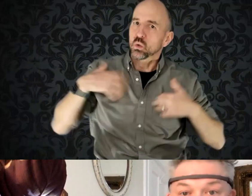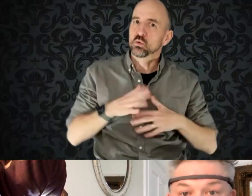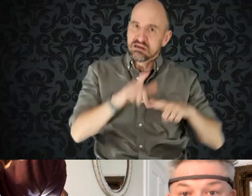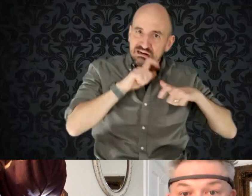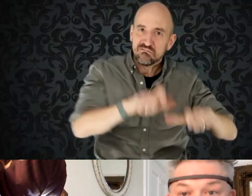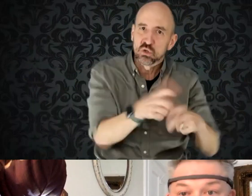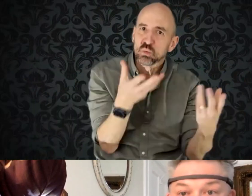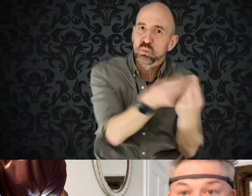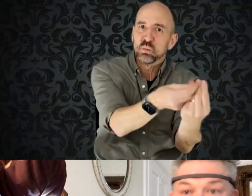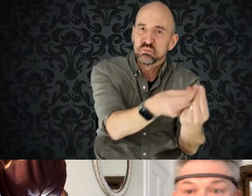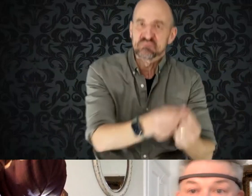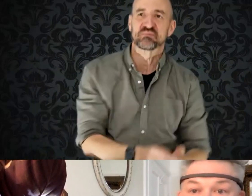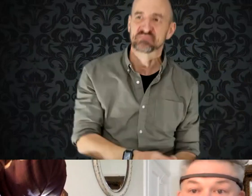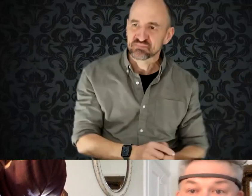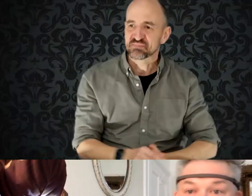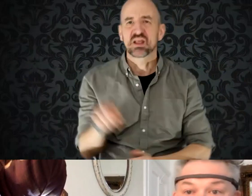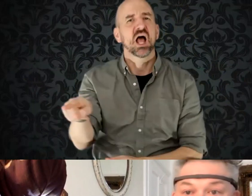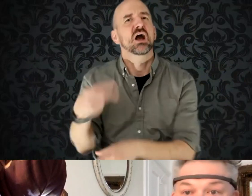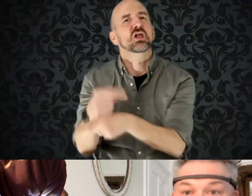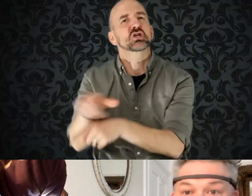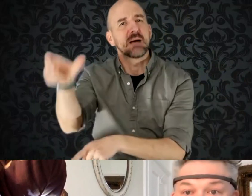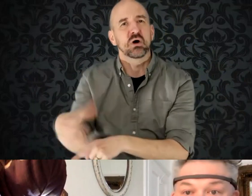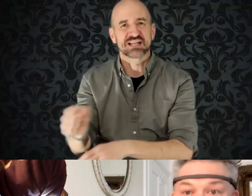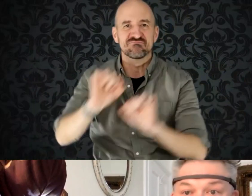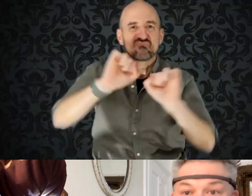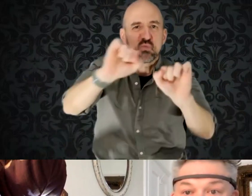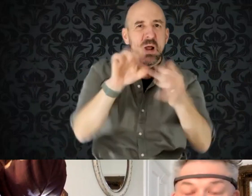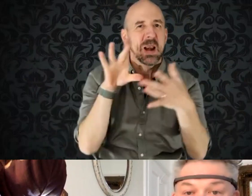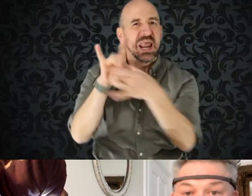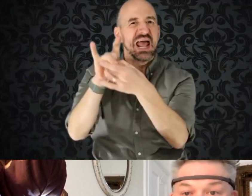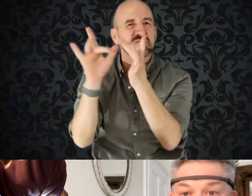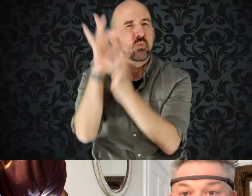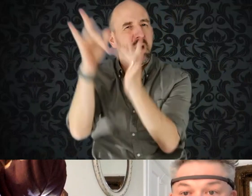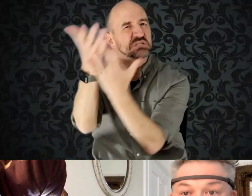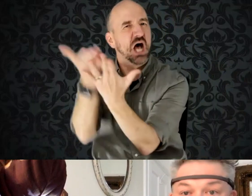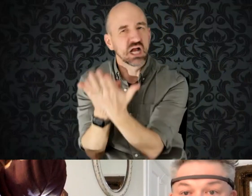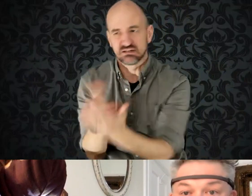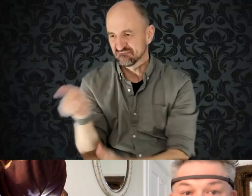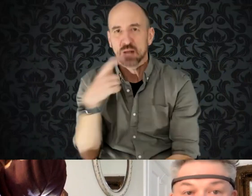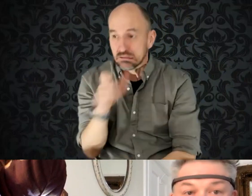gardening, and want to protect the green spaces. Something very exciting to look forward to in our